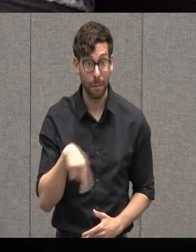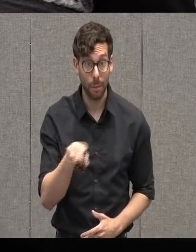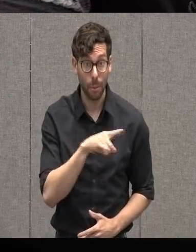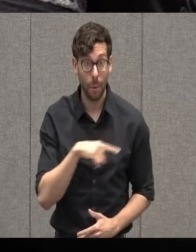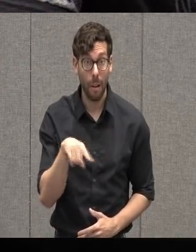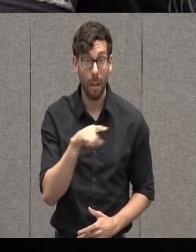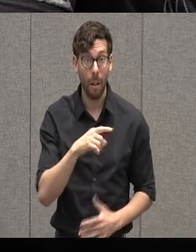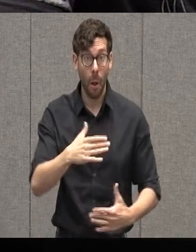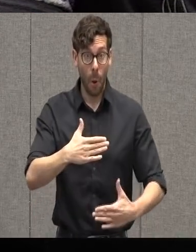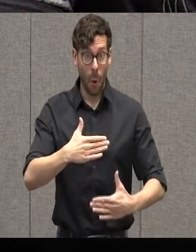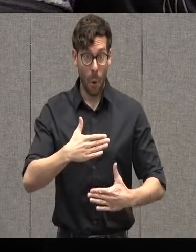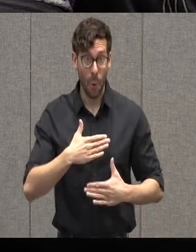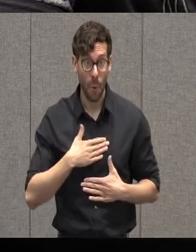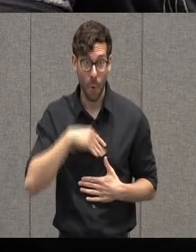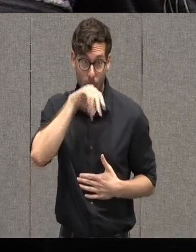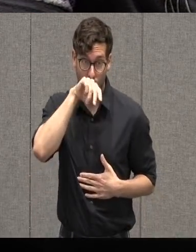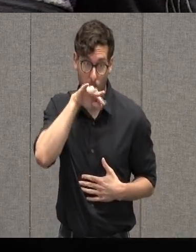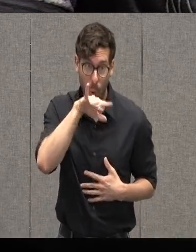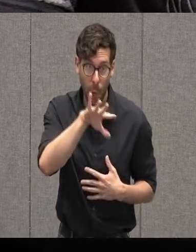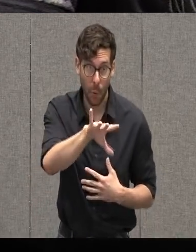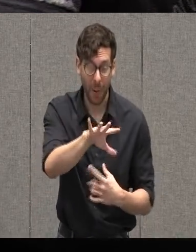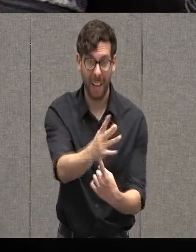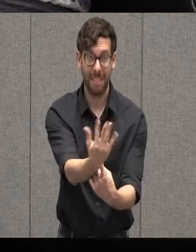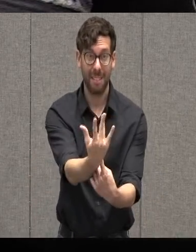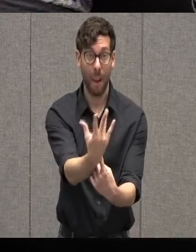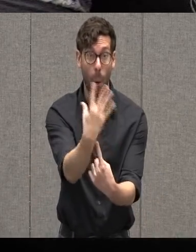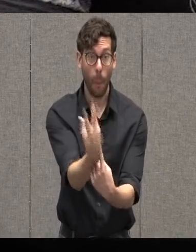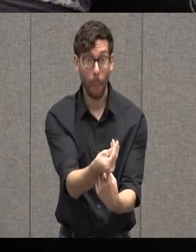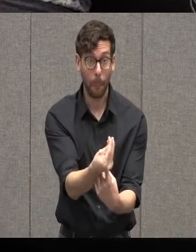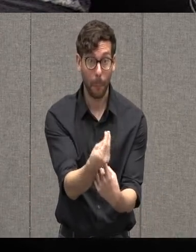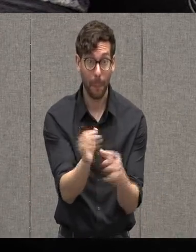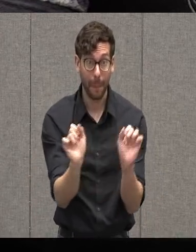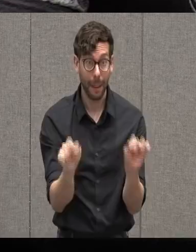(Mr. Ortiz blowing out imaginary candles)